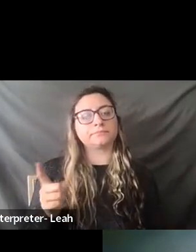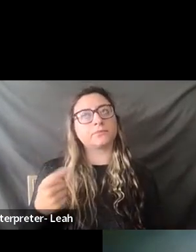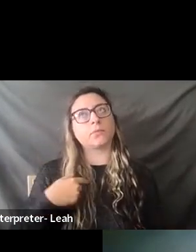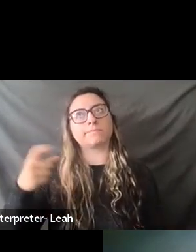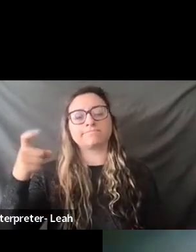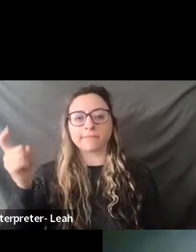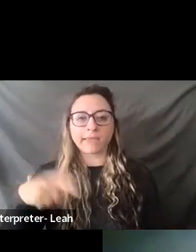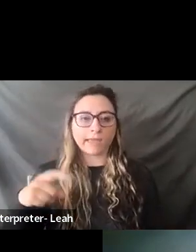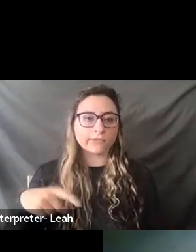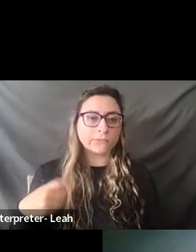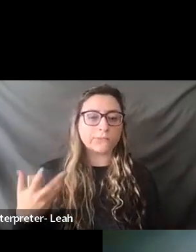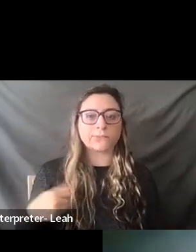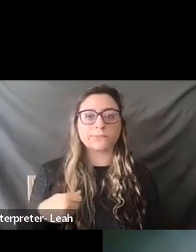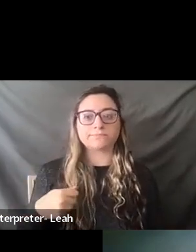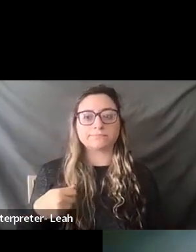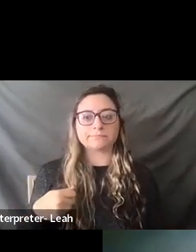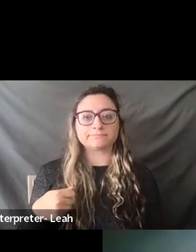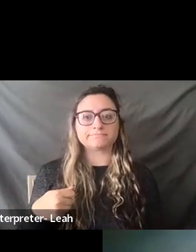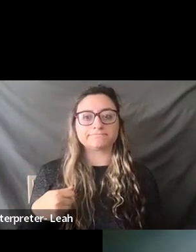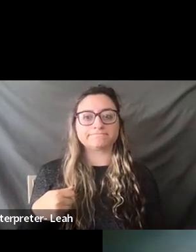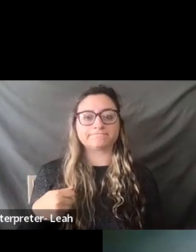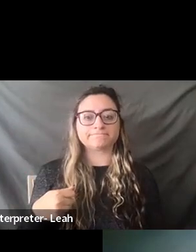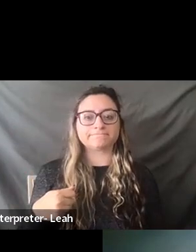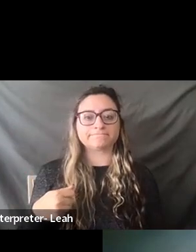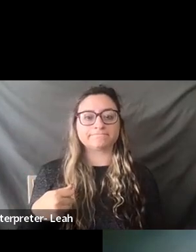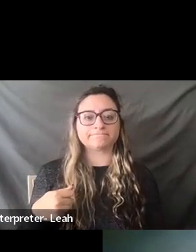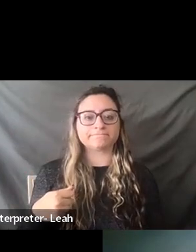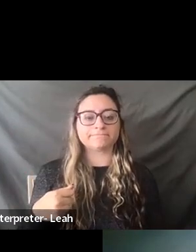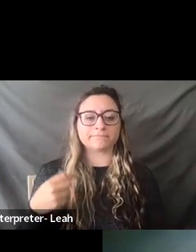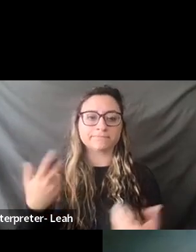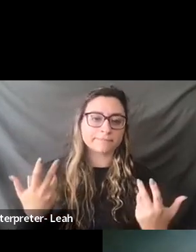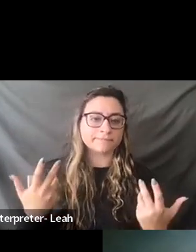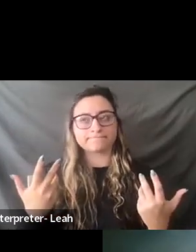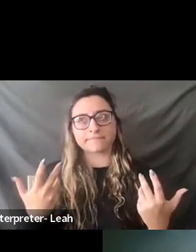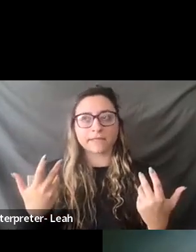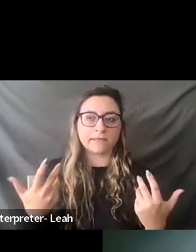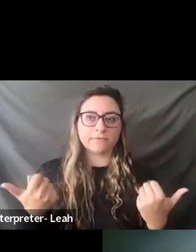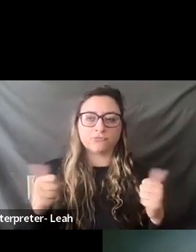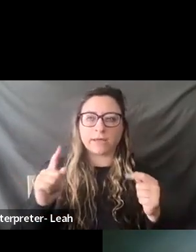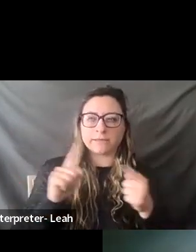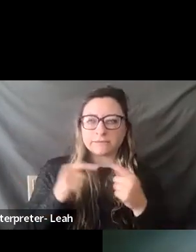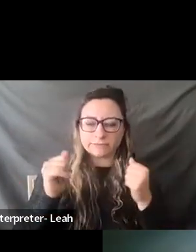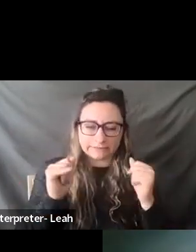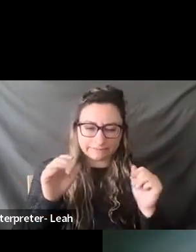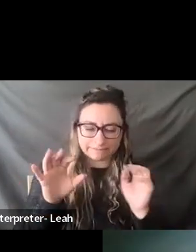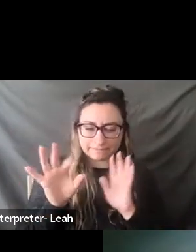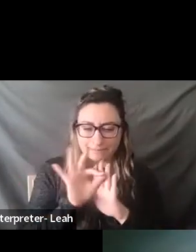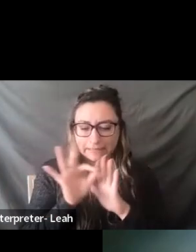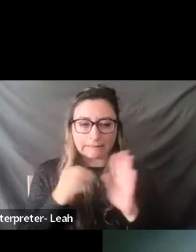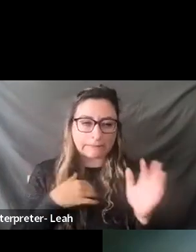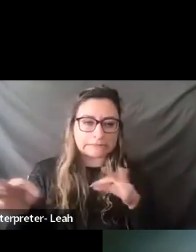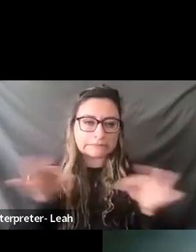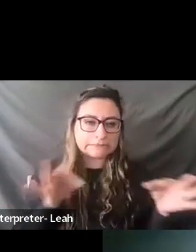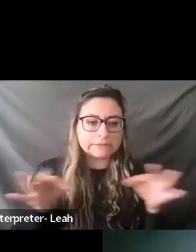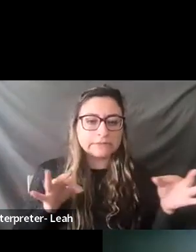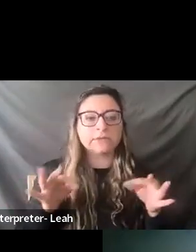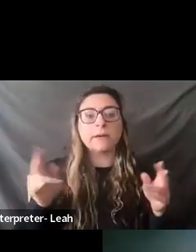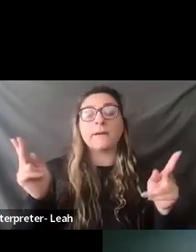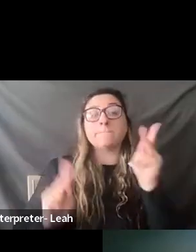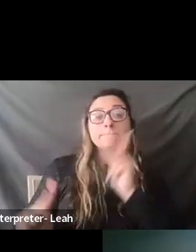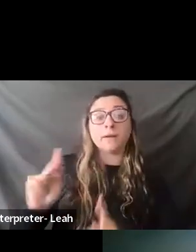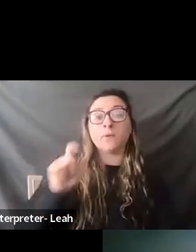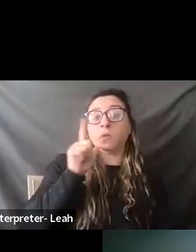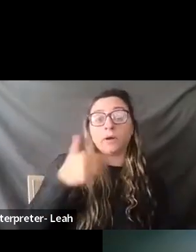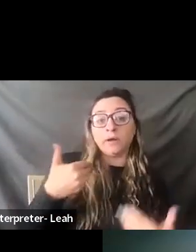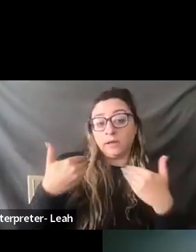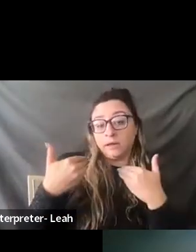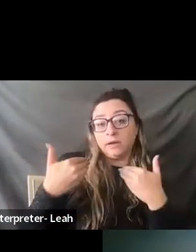Very negative, you know, COVID was politically motivated, it was going to go away fast, all of that.